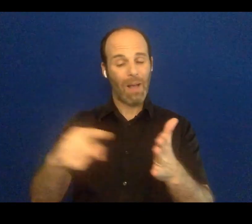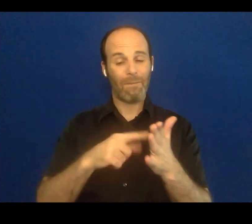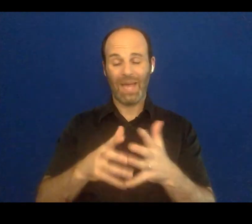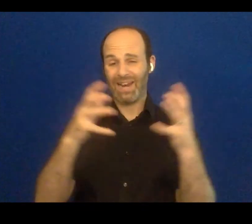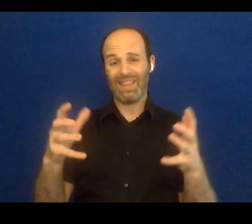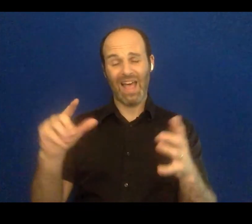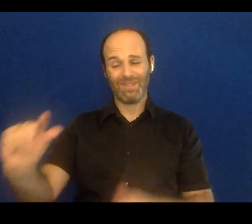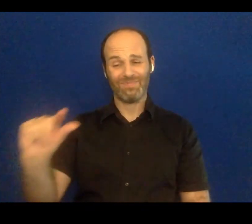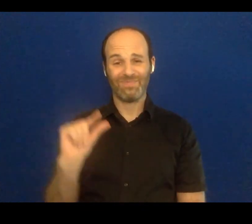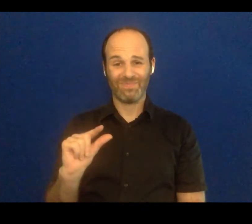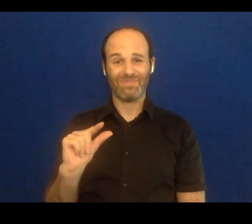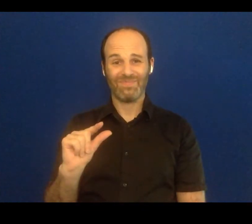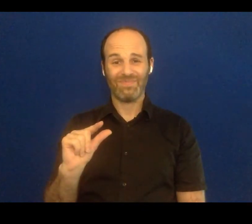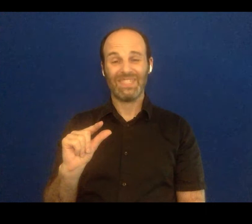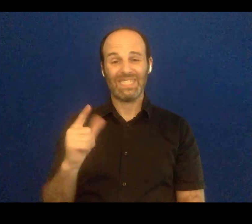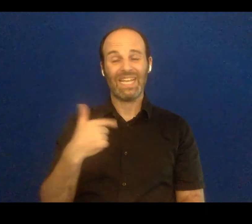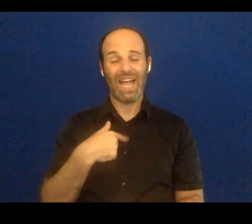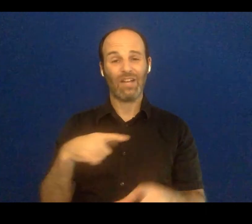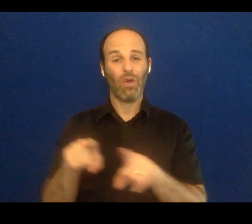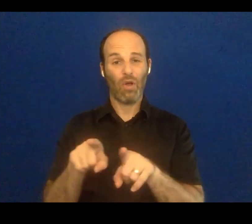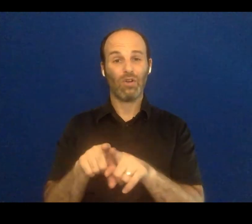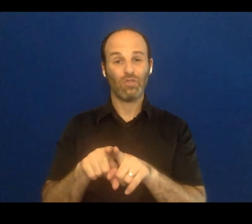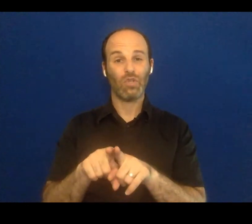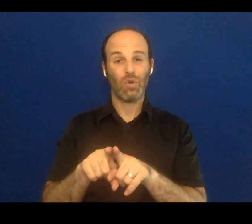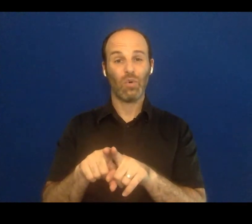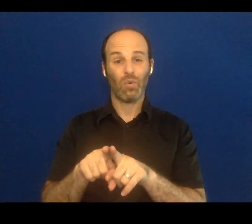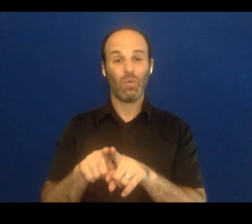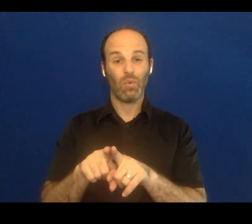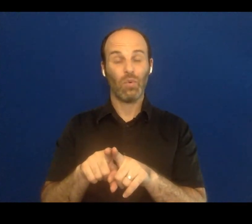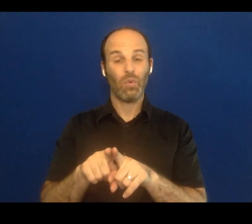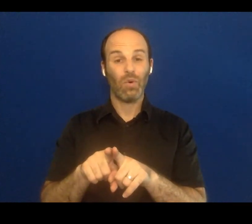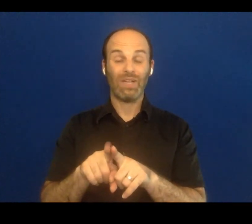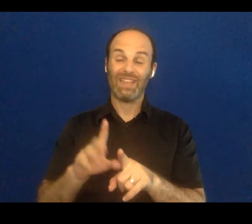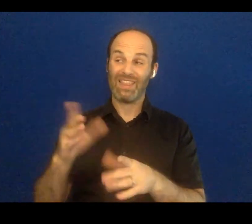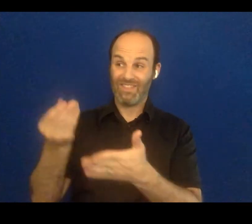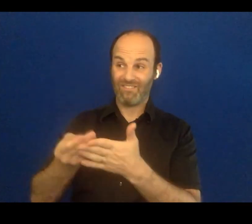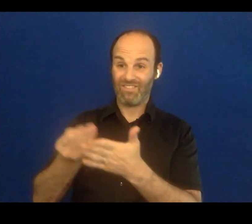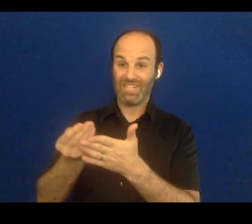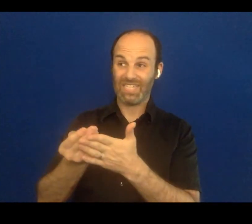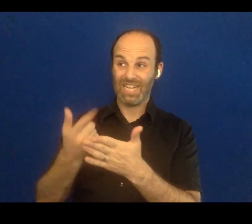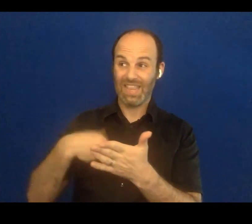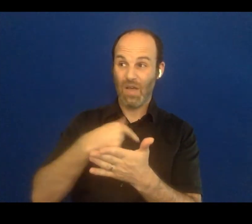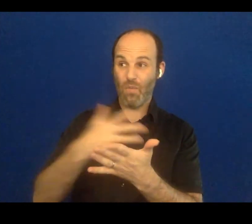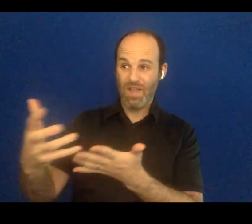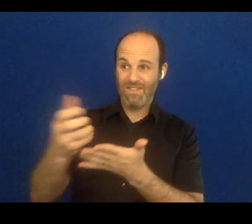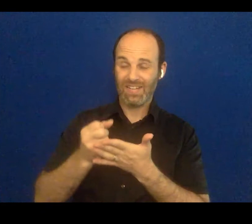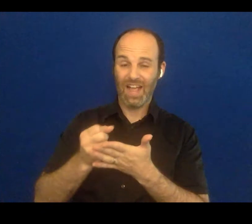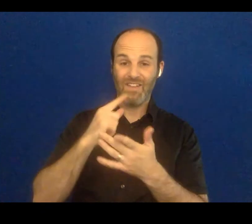GETTING PAID MUCH TO DO IT AND ALSO WHAT WE ARE TRYING TO DO, THE FUNDING THAT WE HAVE GOTTEN TO SUSTAIN THE TEAM HAS BEEN